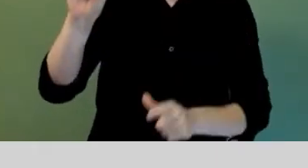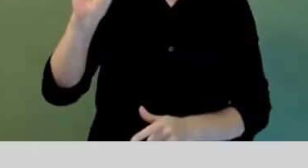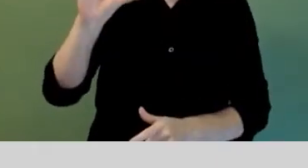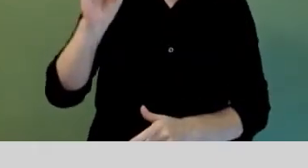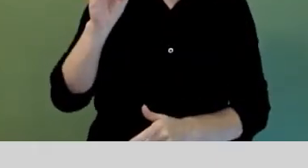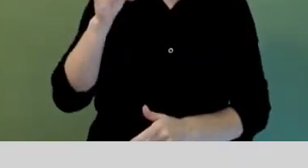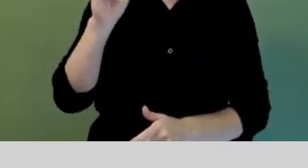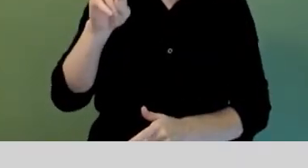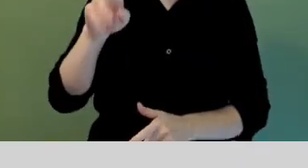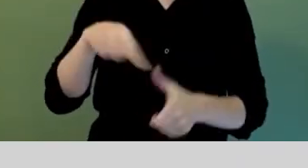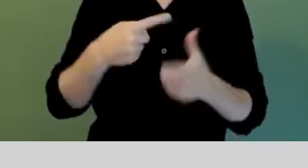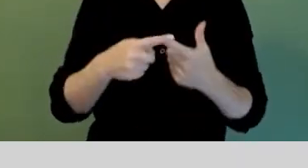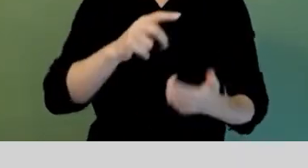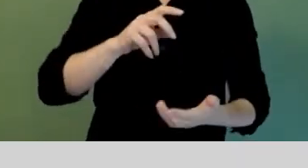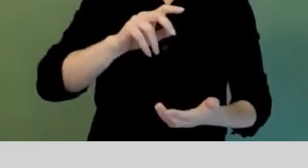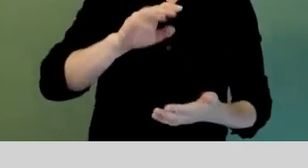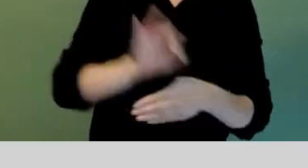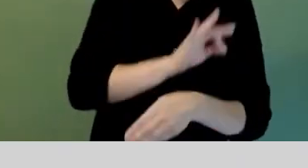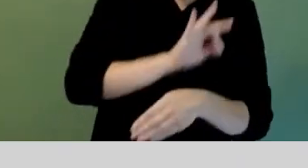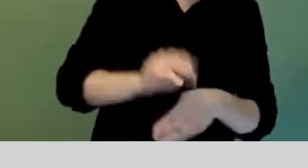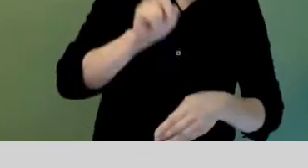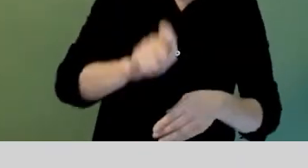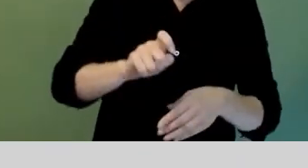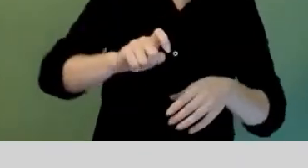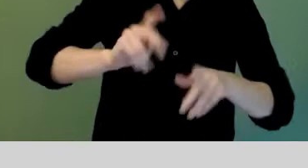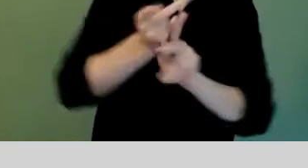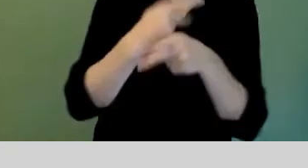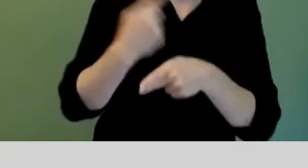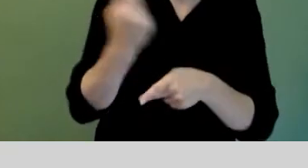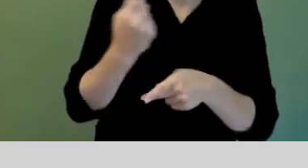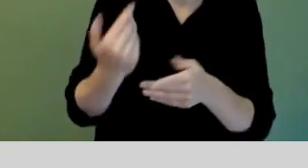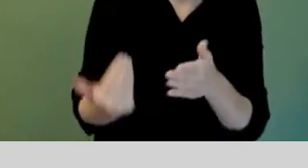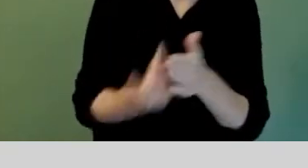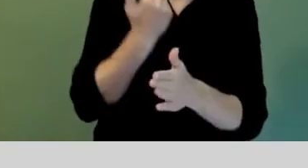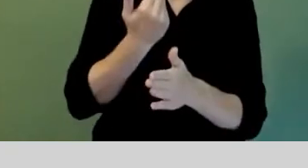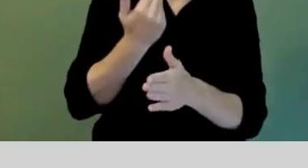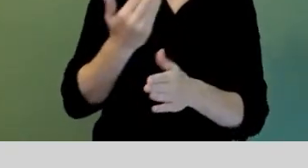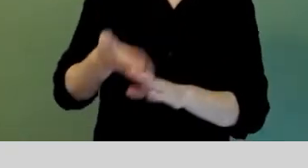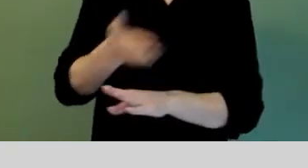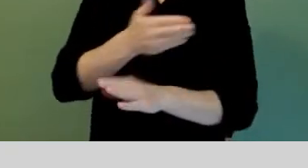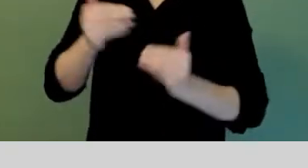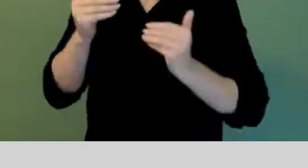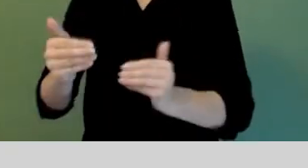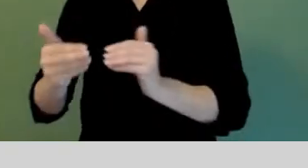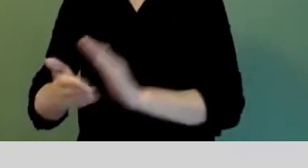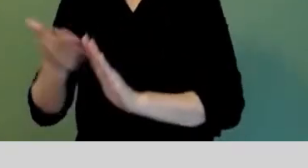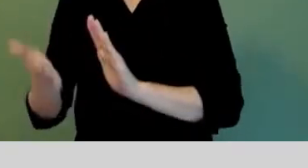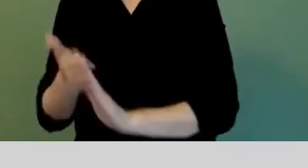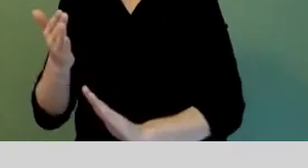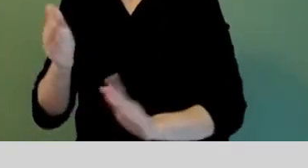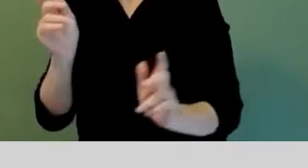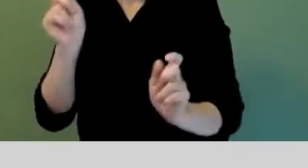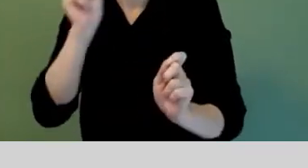before it executes, surprise. And this is how that decorator works.